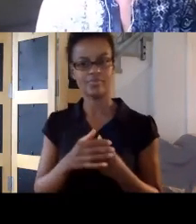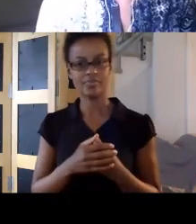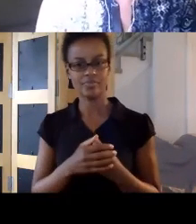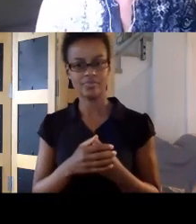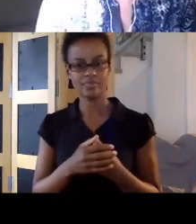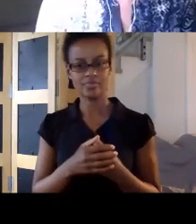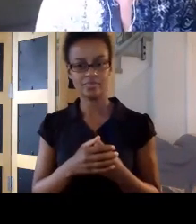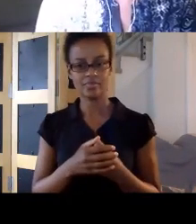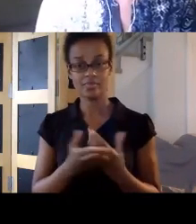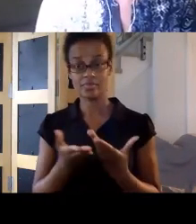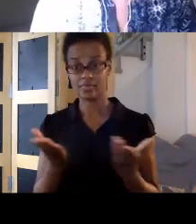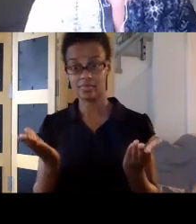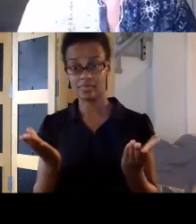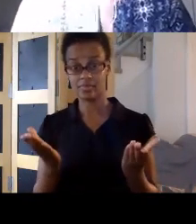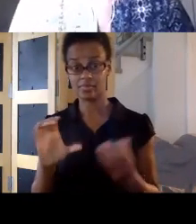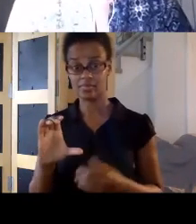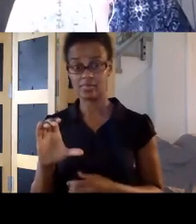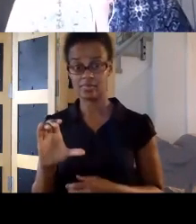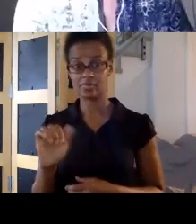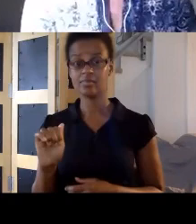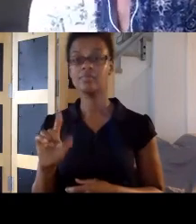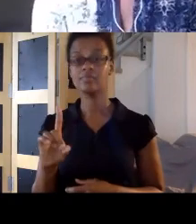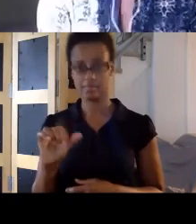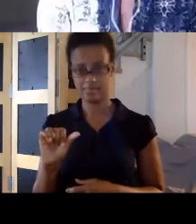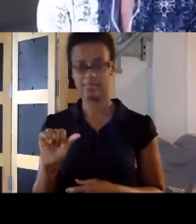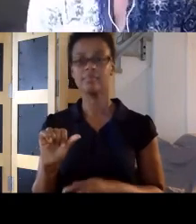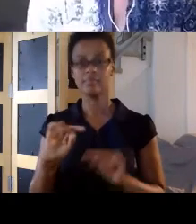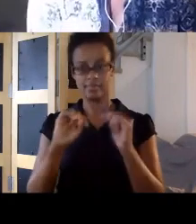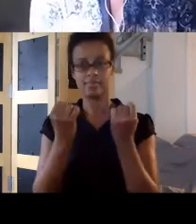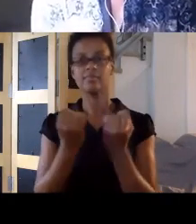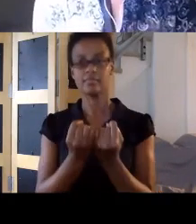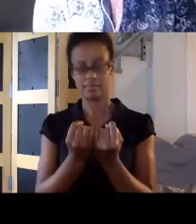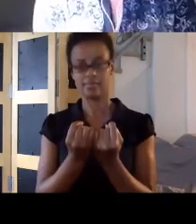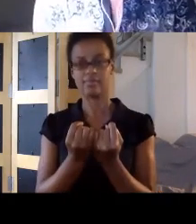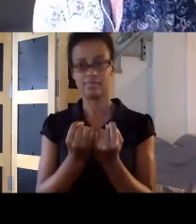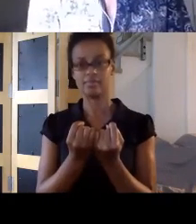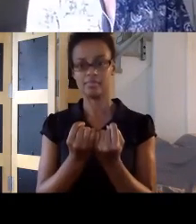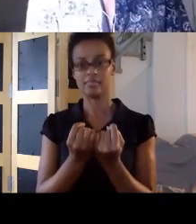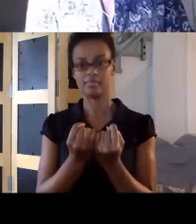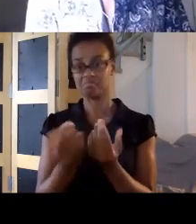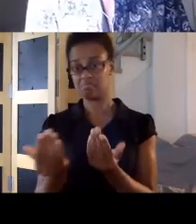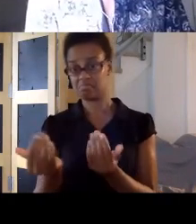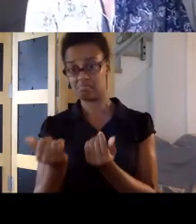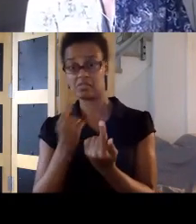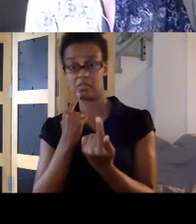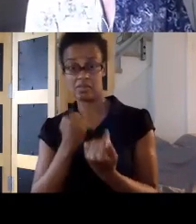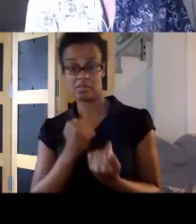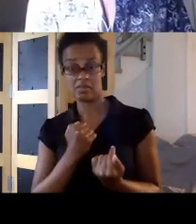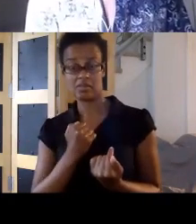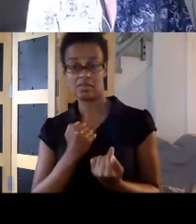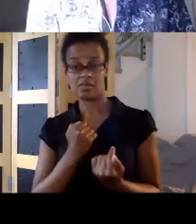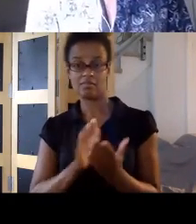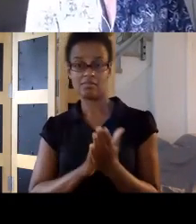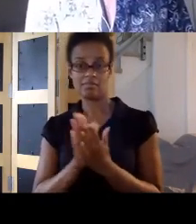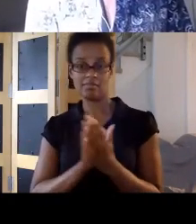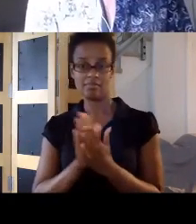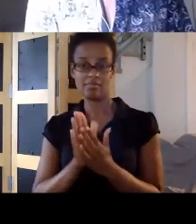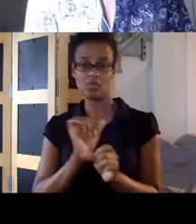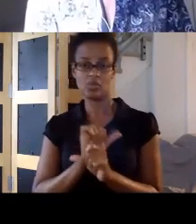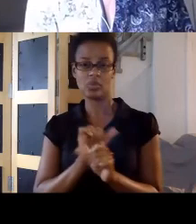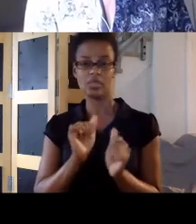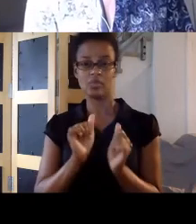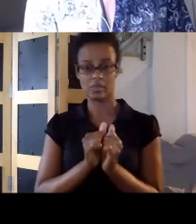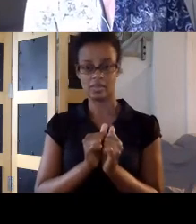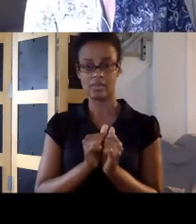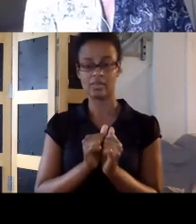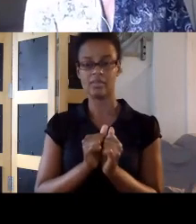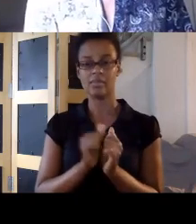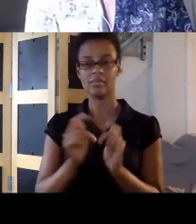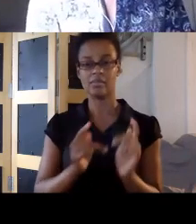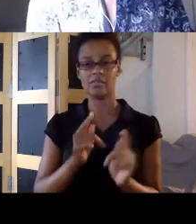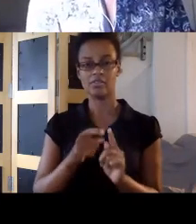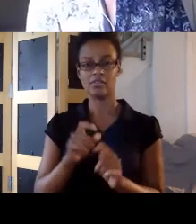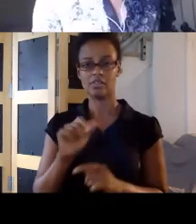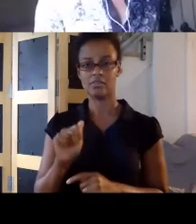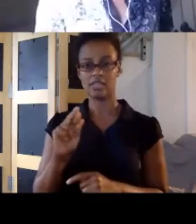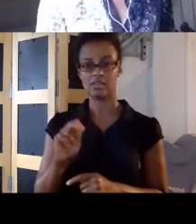team as well. We've had the great benefit of working with people from AROC in the past.